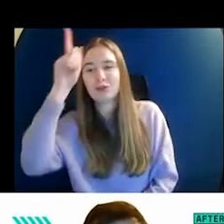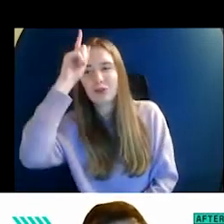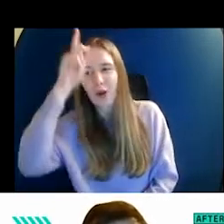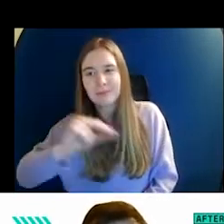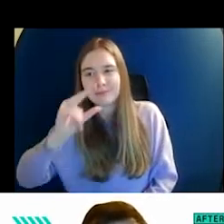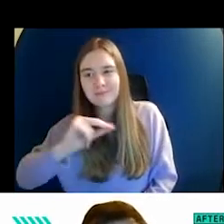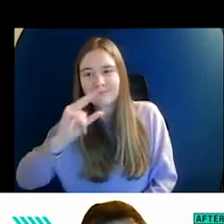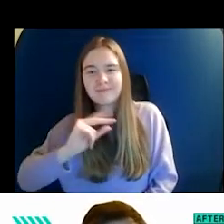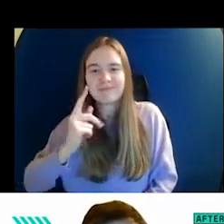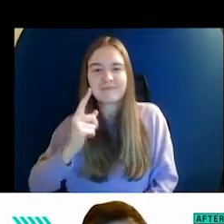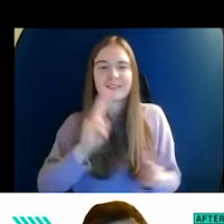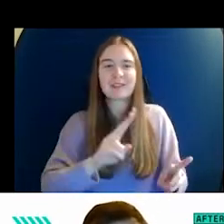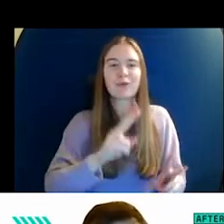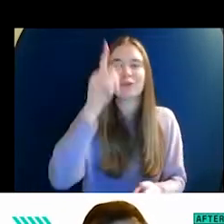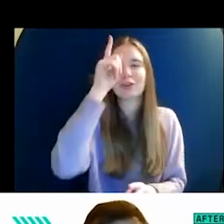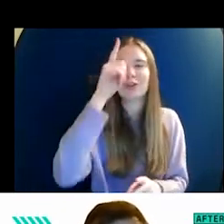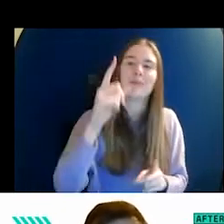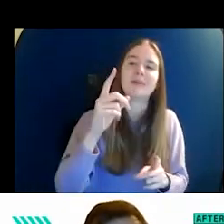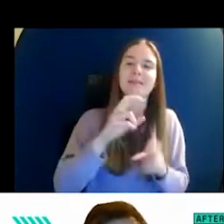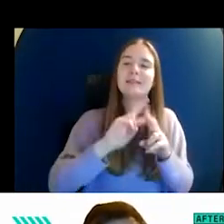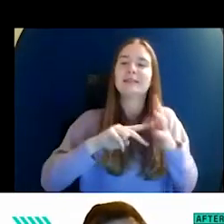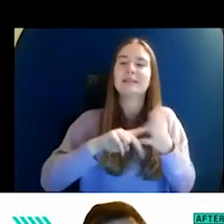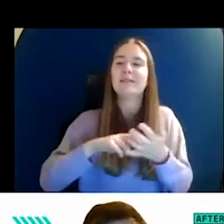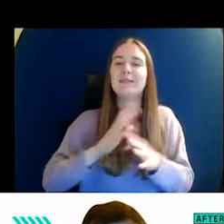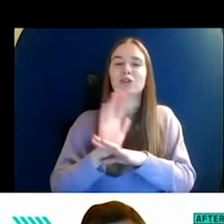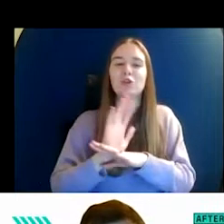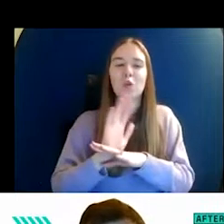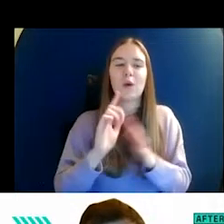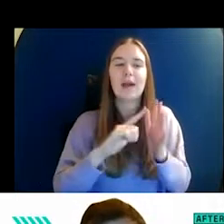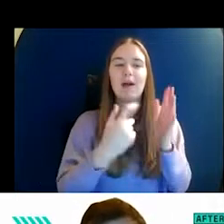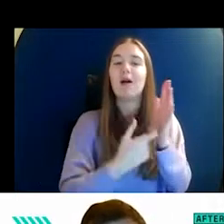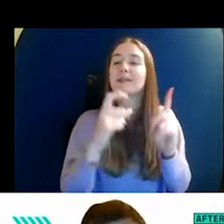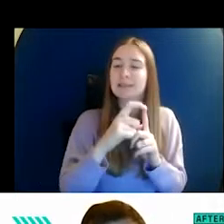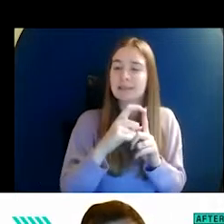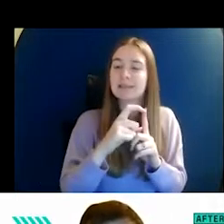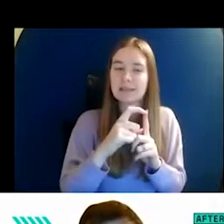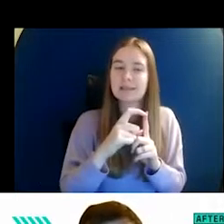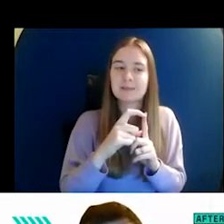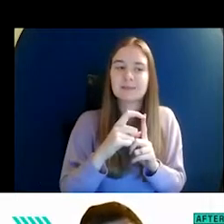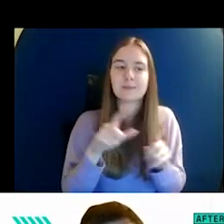on German TV show ARD. But we've also delivered or enabled over 40 projects.